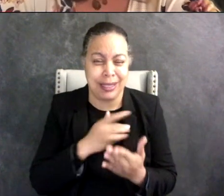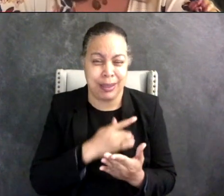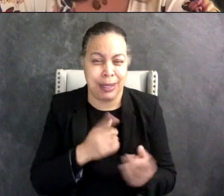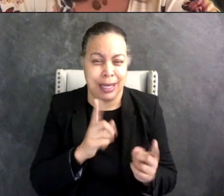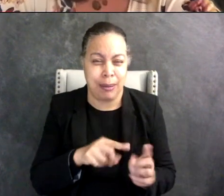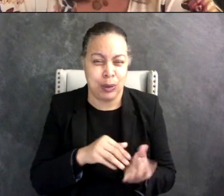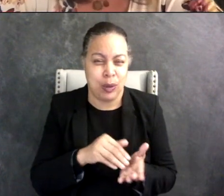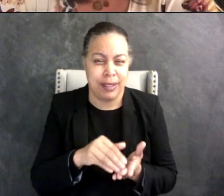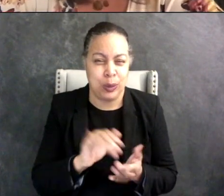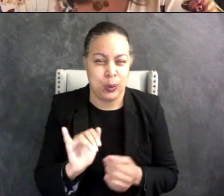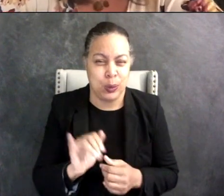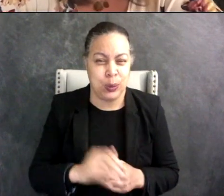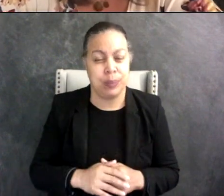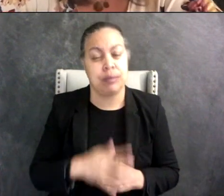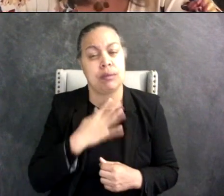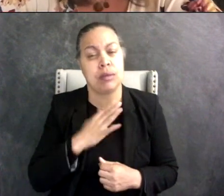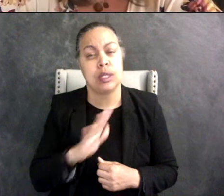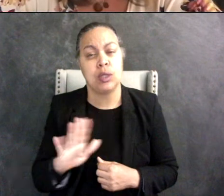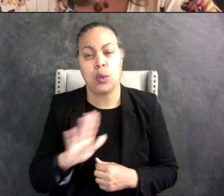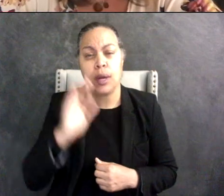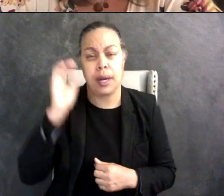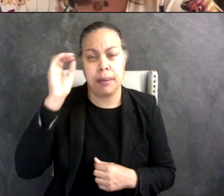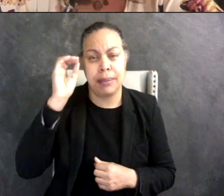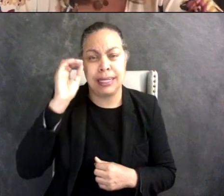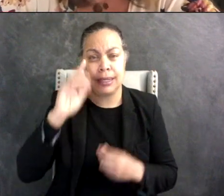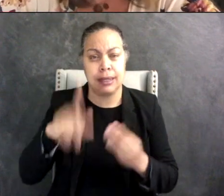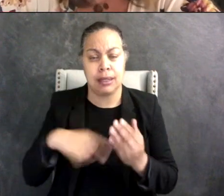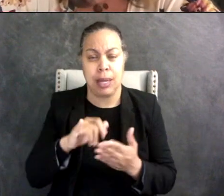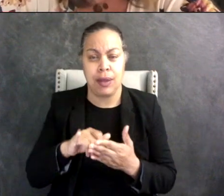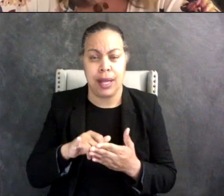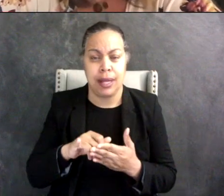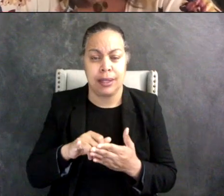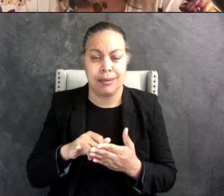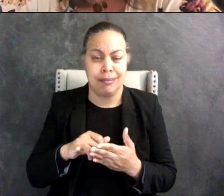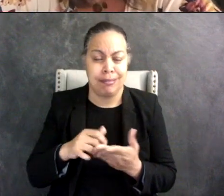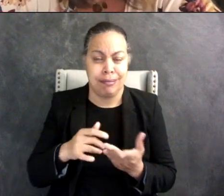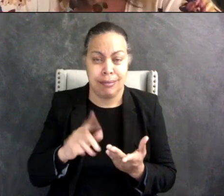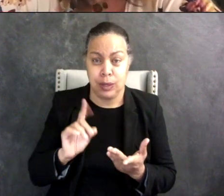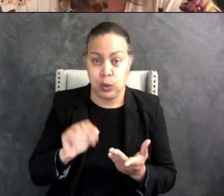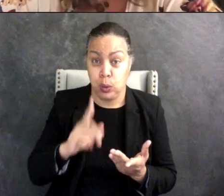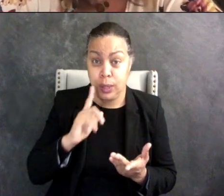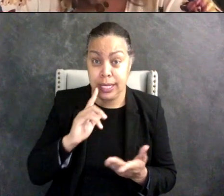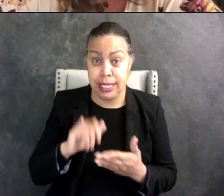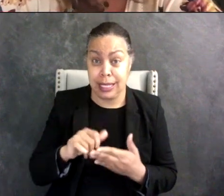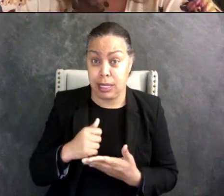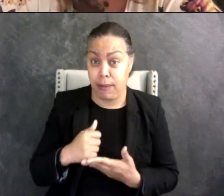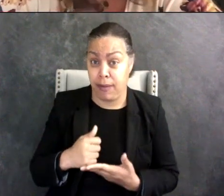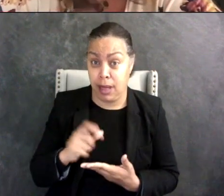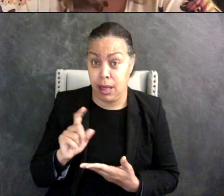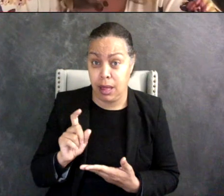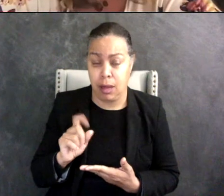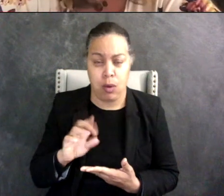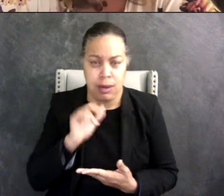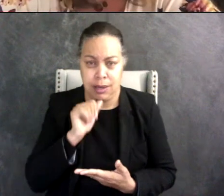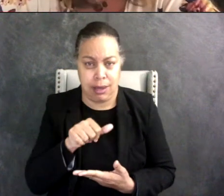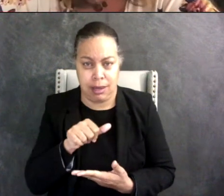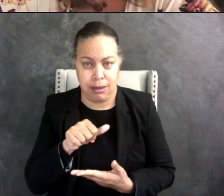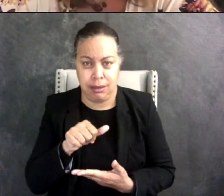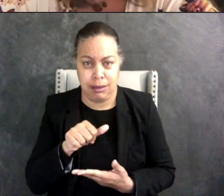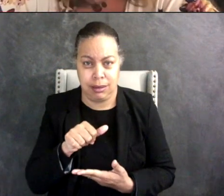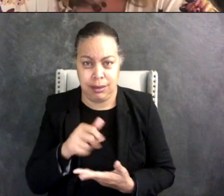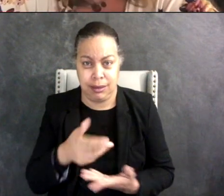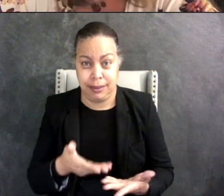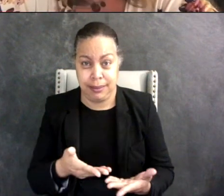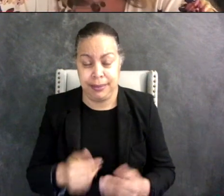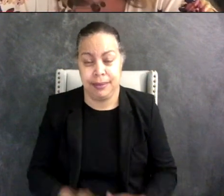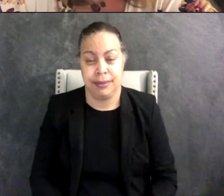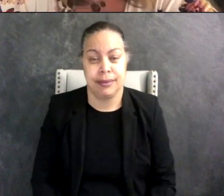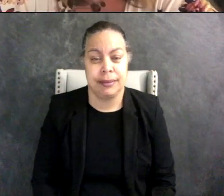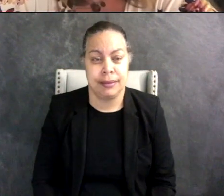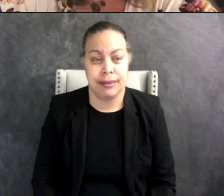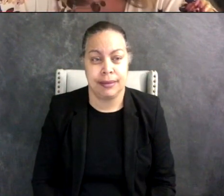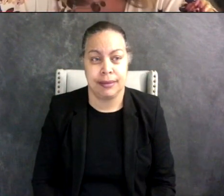What are your opinions on those? Do you think they're helpful or not helpful? I do not think that